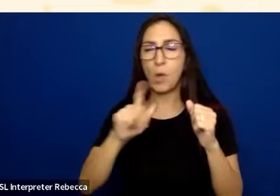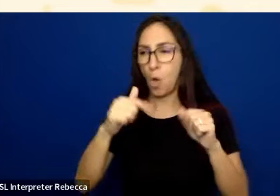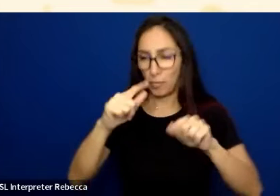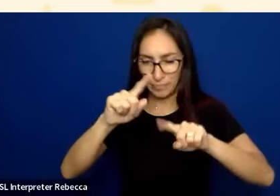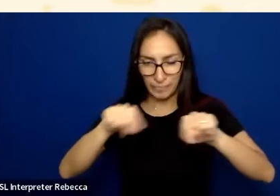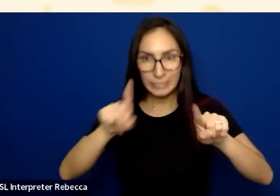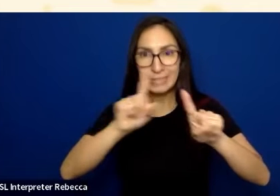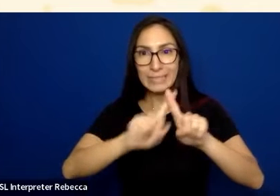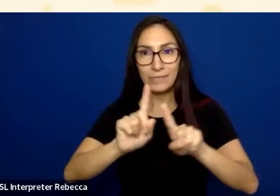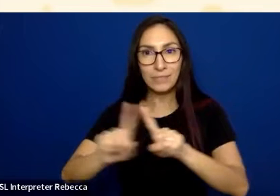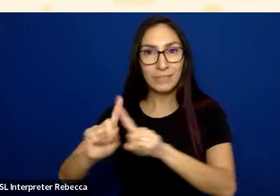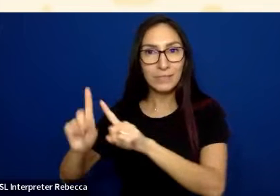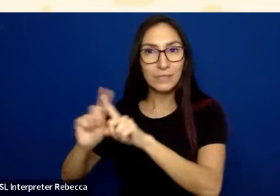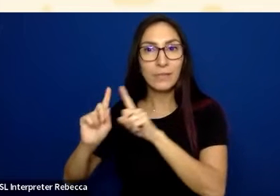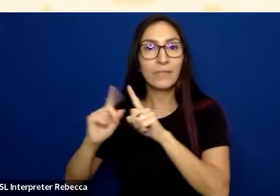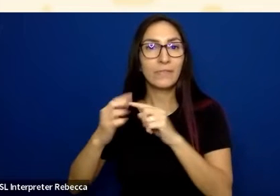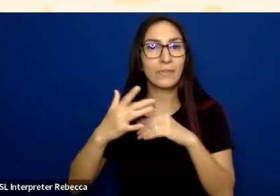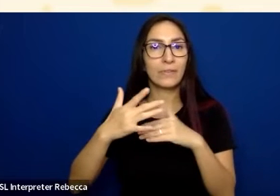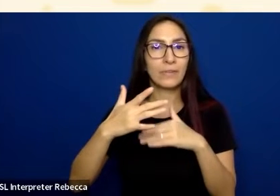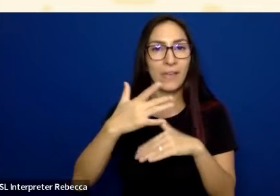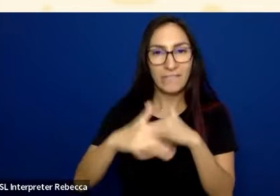which are available via these plugins.